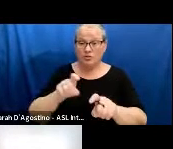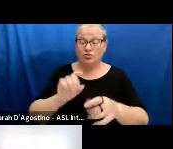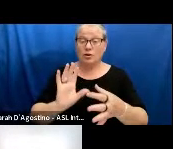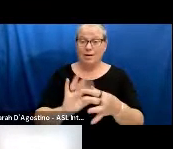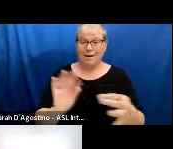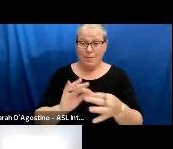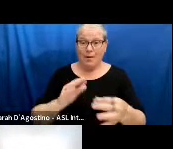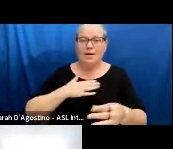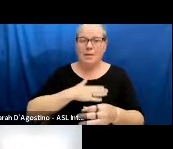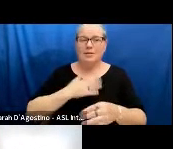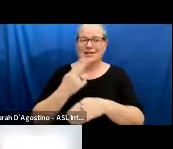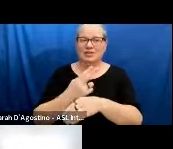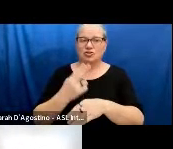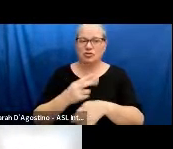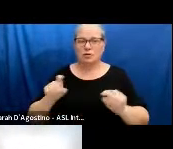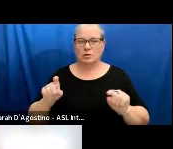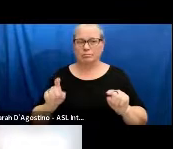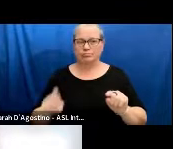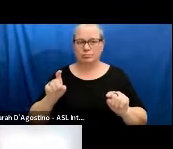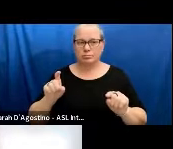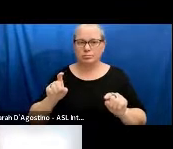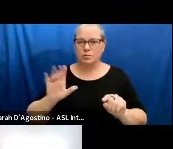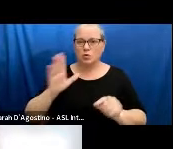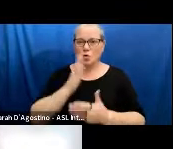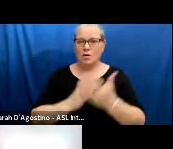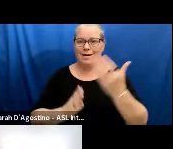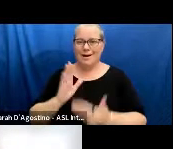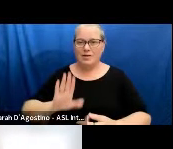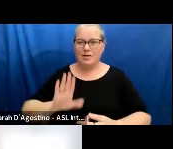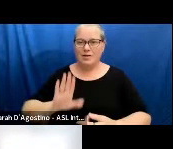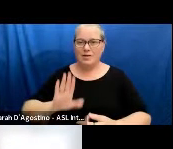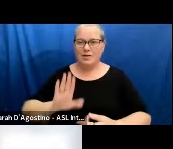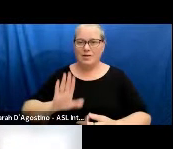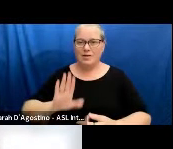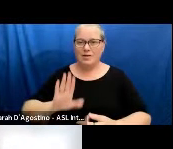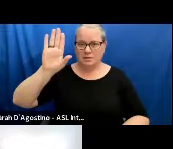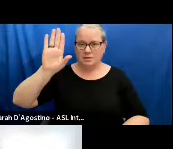and you will be unmuted by the moderator it can be found in the reactions icon